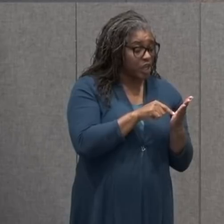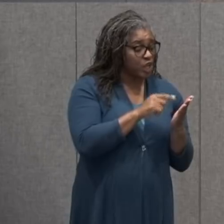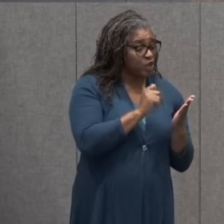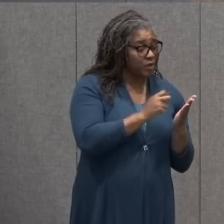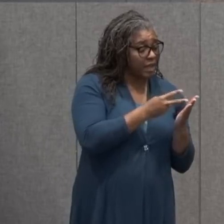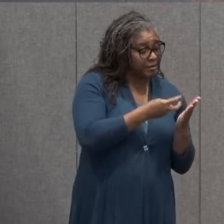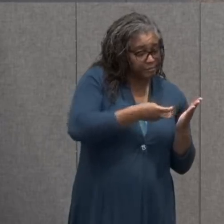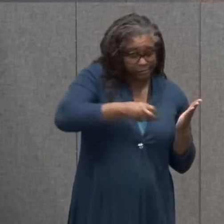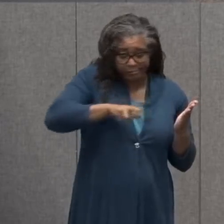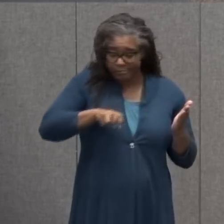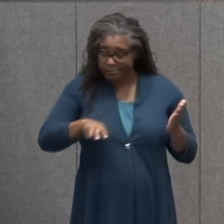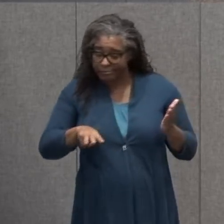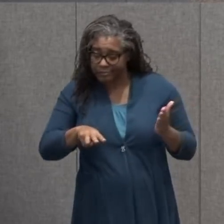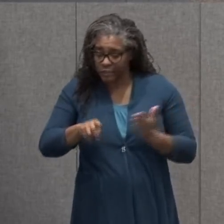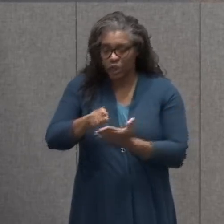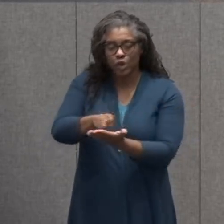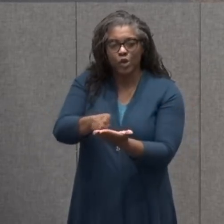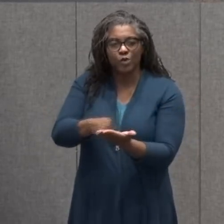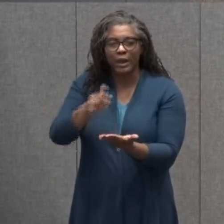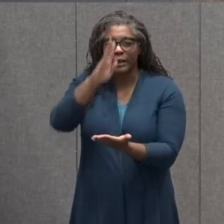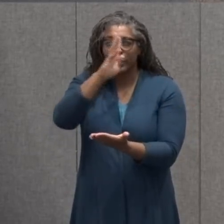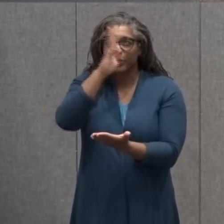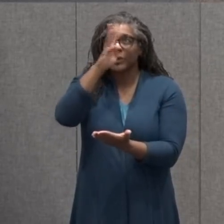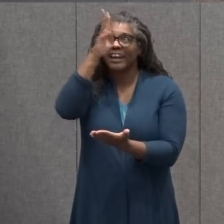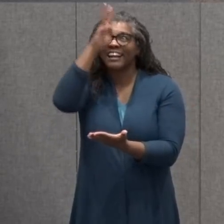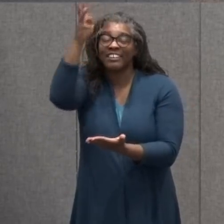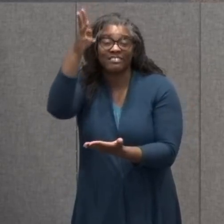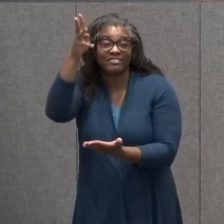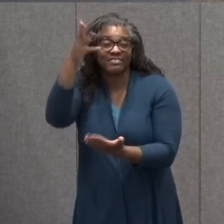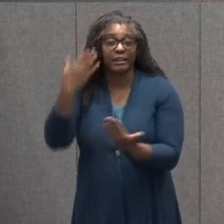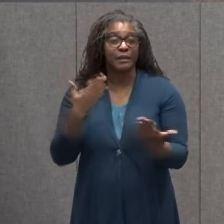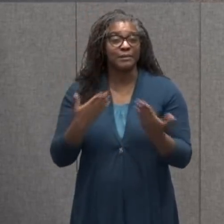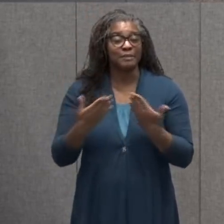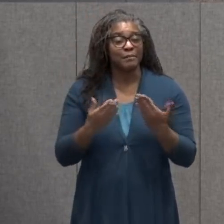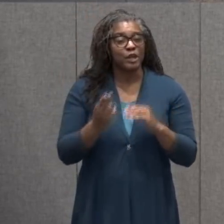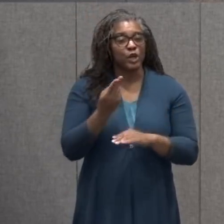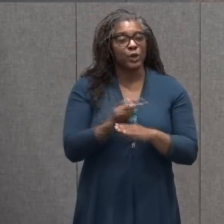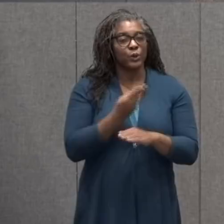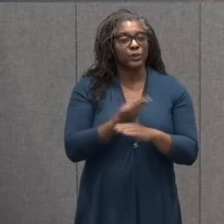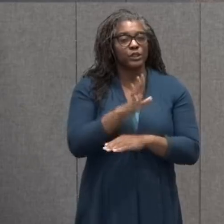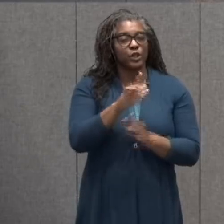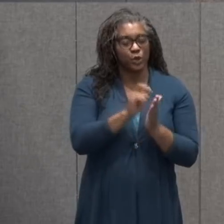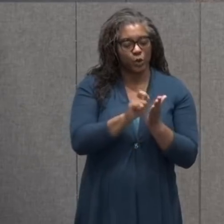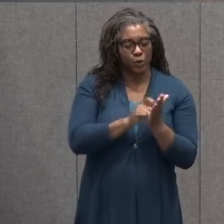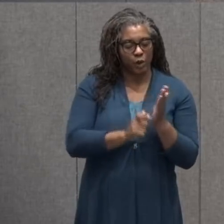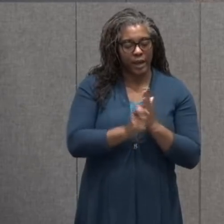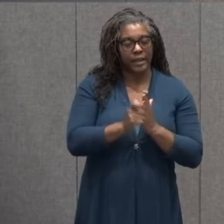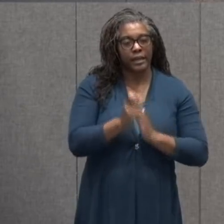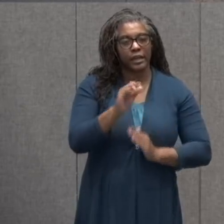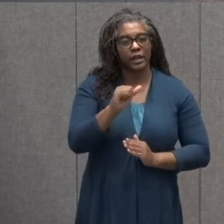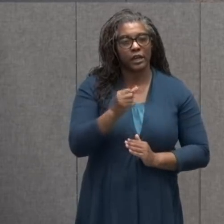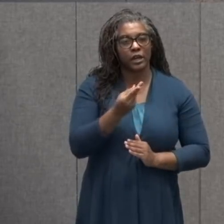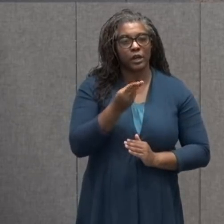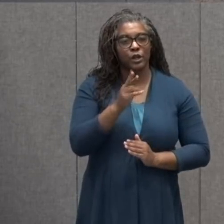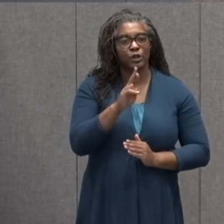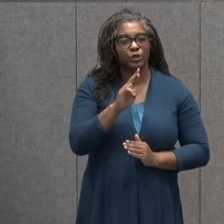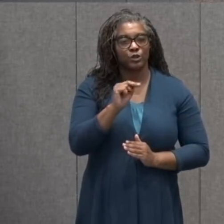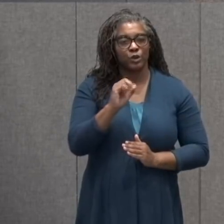Maybe this weekend, in your writing journal, you can write about a time that you were in a thunderstorm,